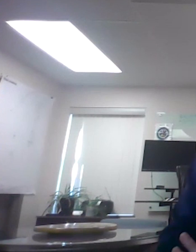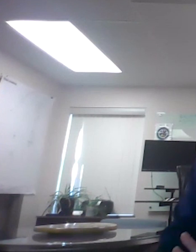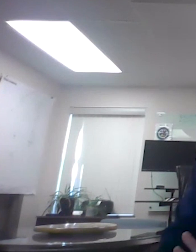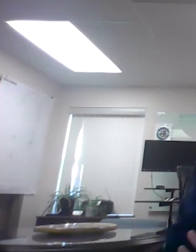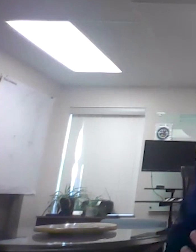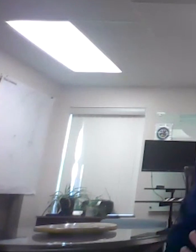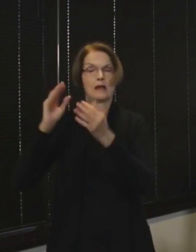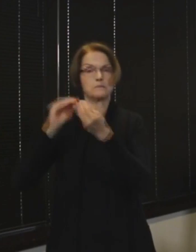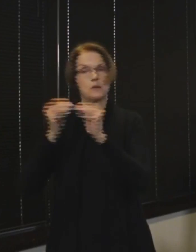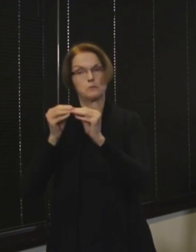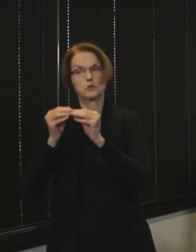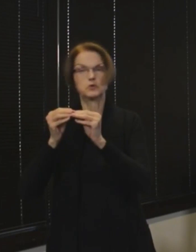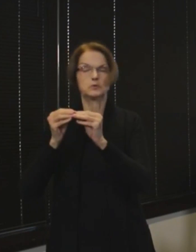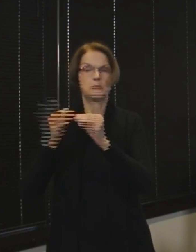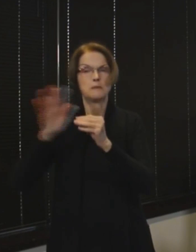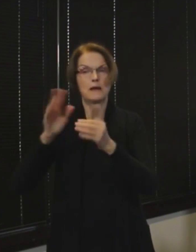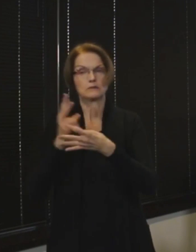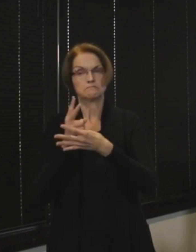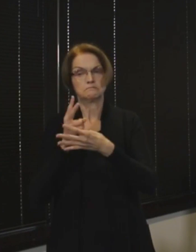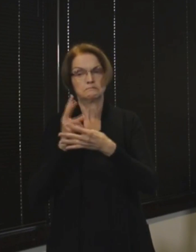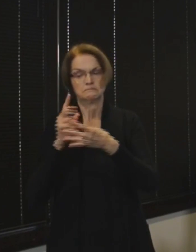SO WHEN YOU SEE A SIGNIFICANT